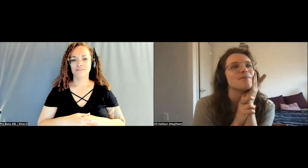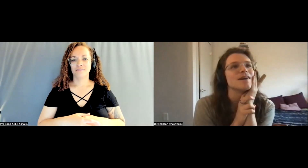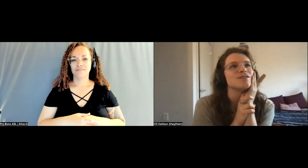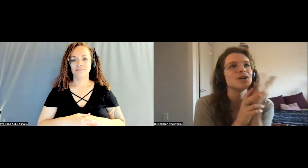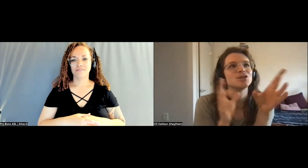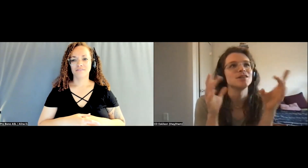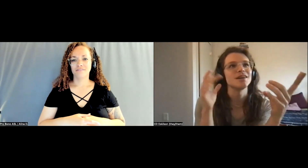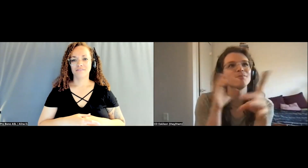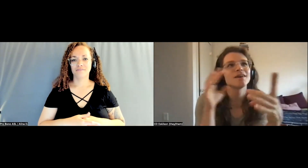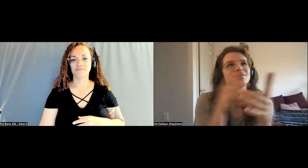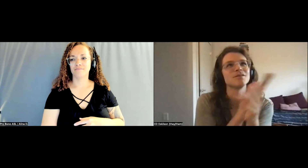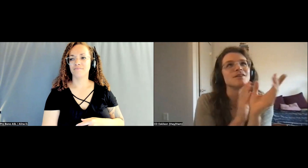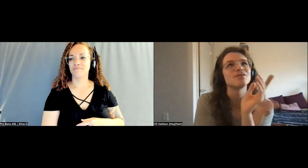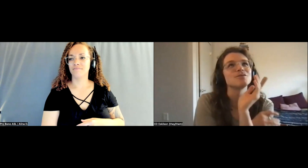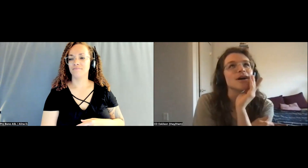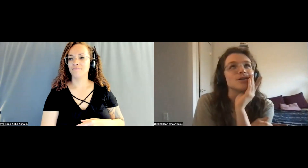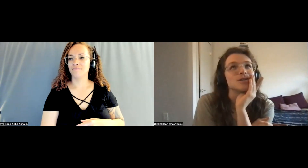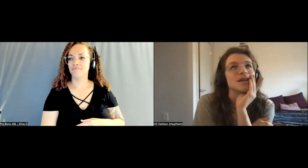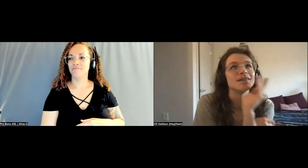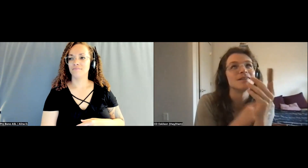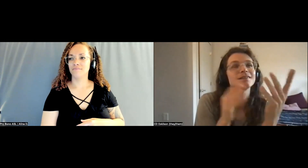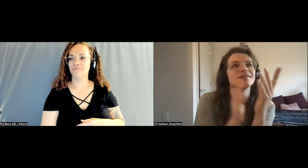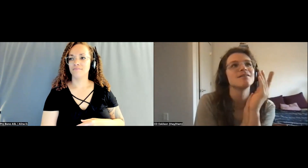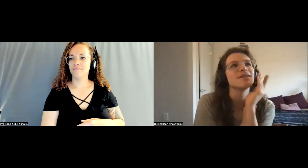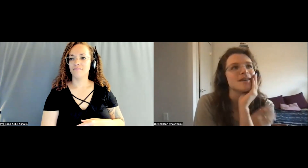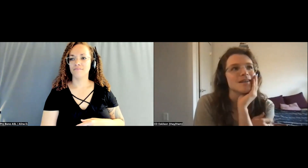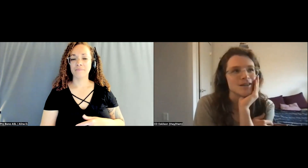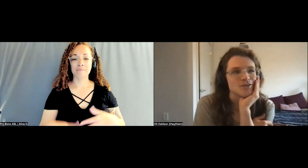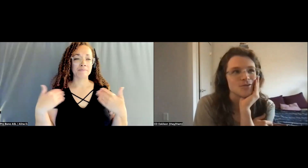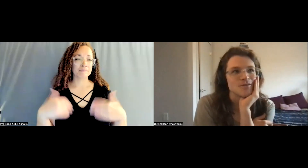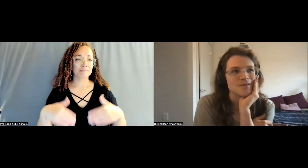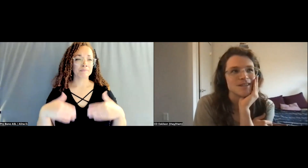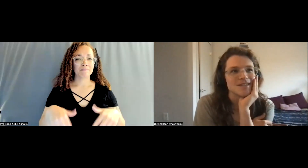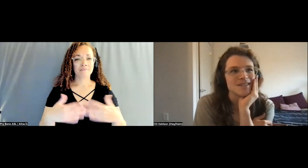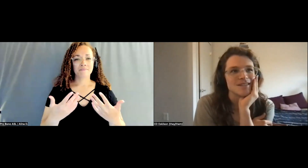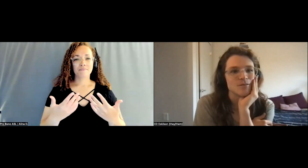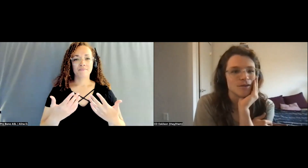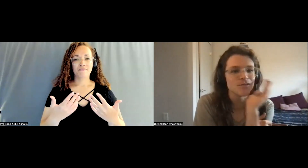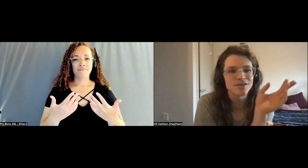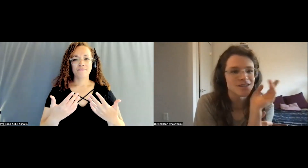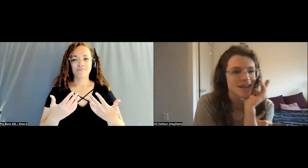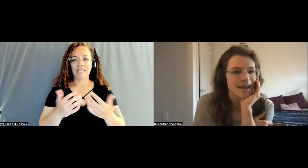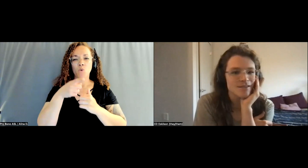make touch and like possibility through touch and texture just so beautiful. This, in that